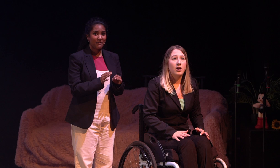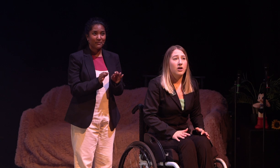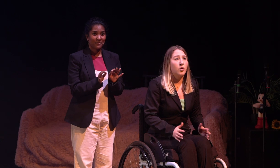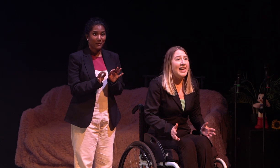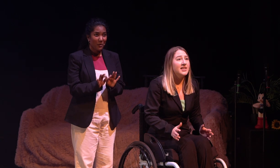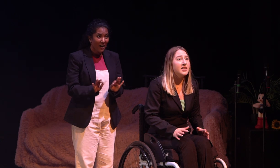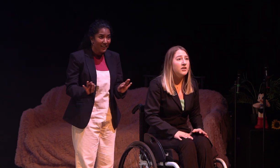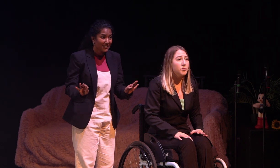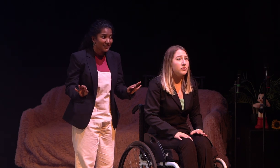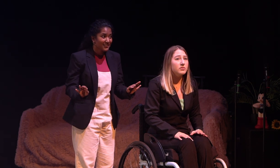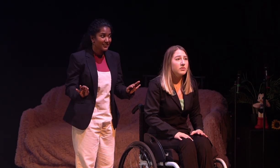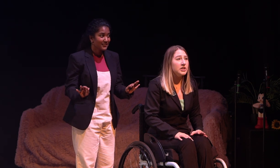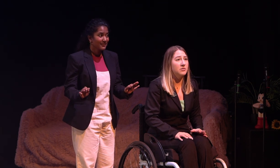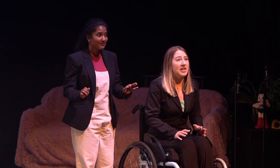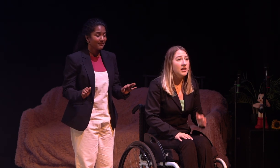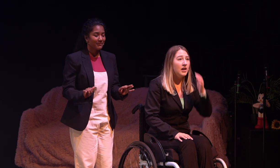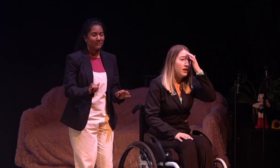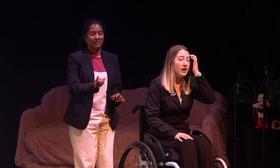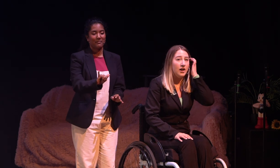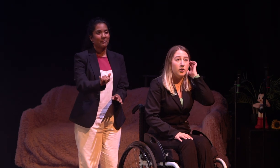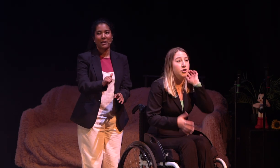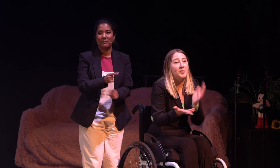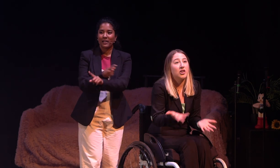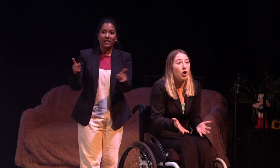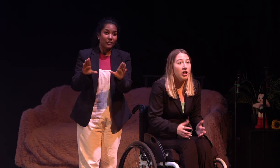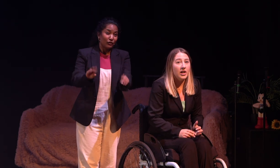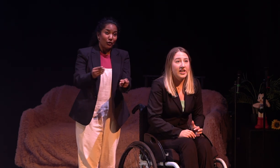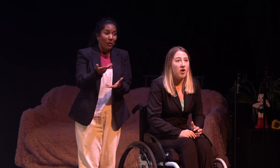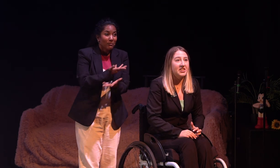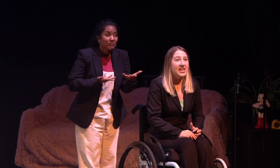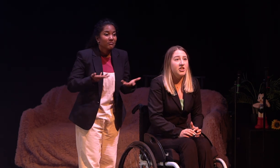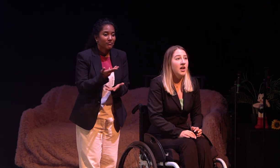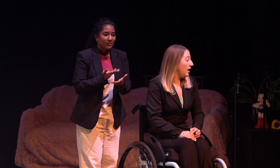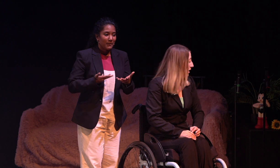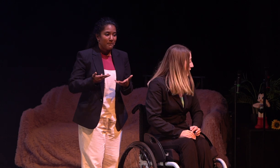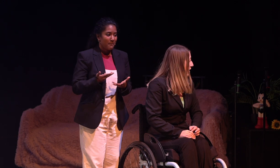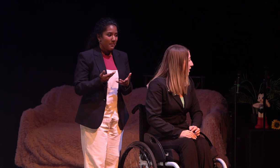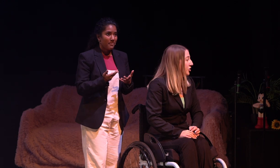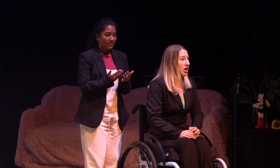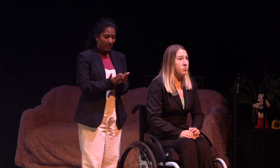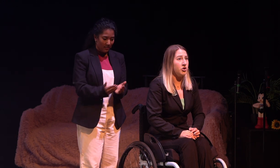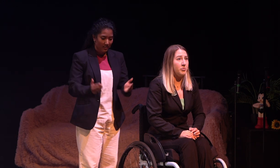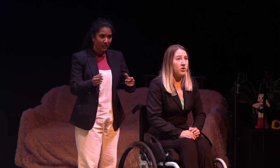quiet. I mean, it could just be a lull in conversation. Jacko puts the bowl of